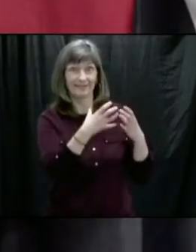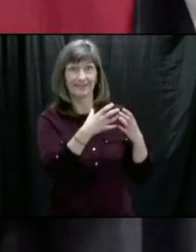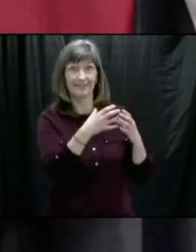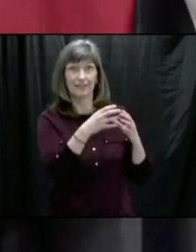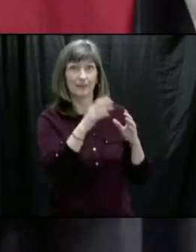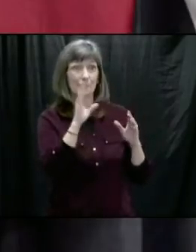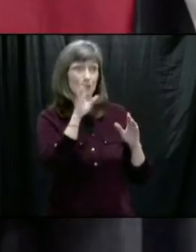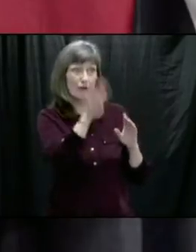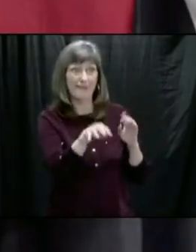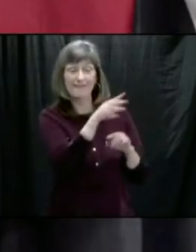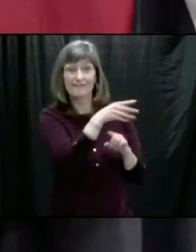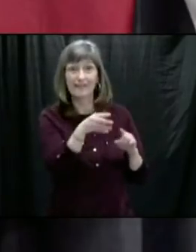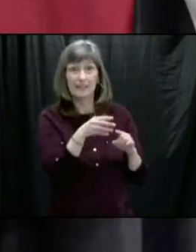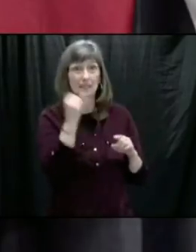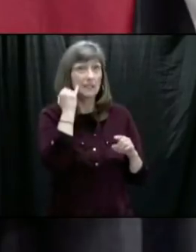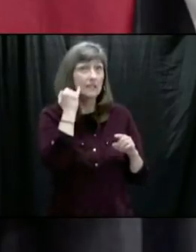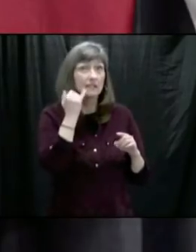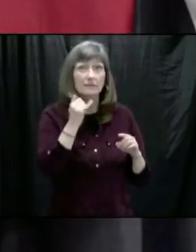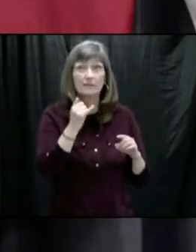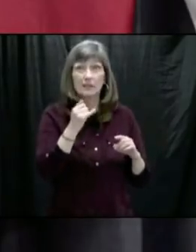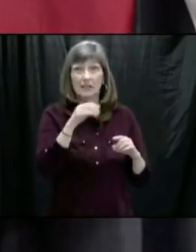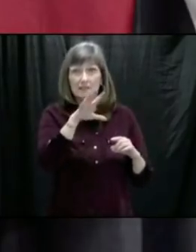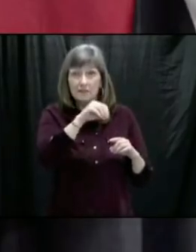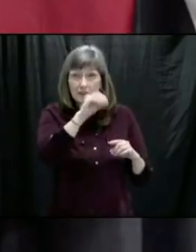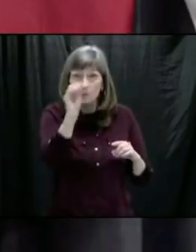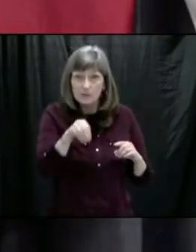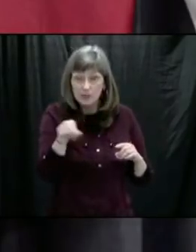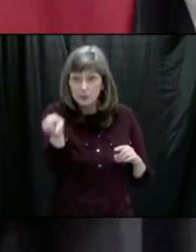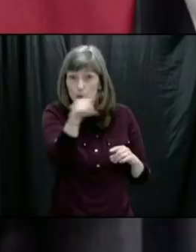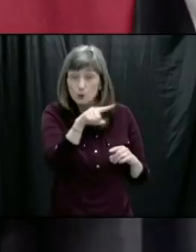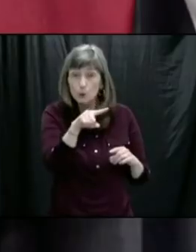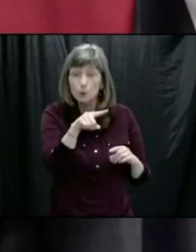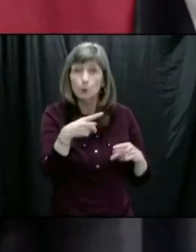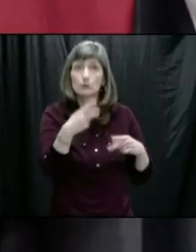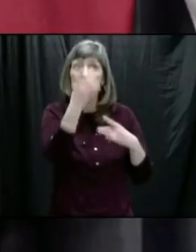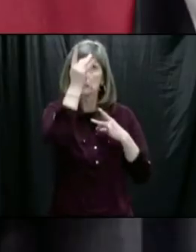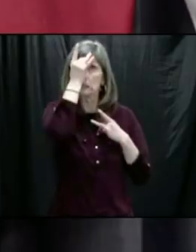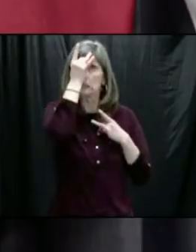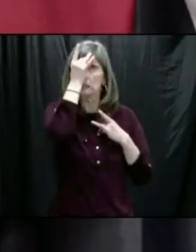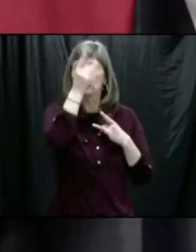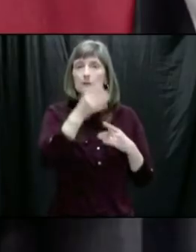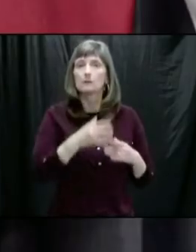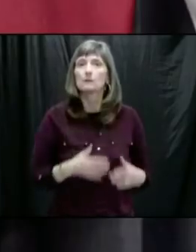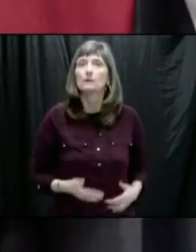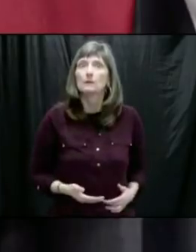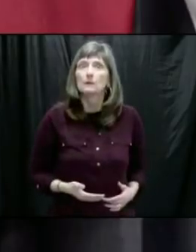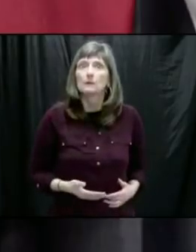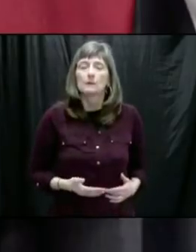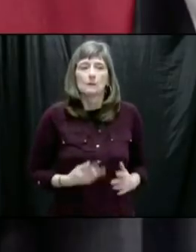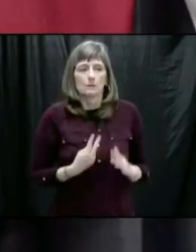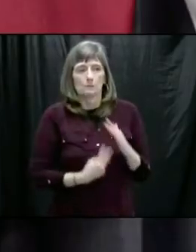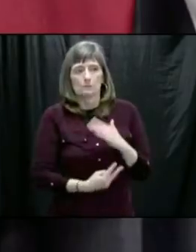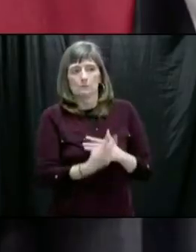50% OR MORE OF NEWFOUNDLAND AND LABRADOR ACQUIRE THIS VARIOUS